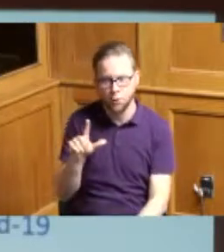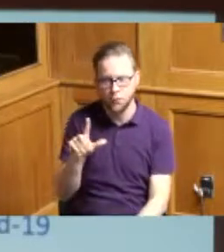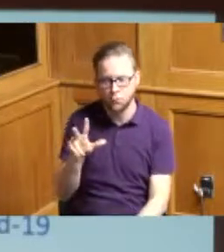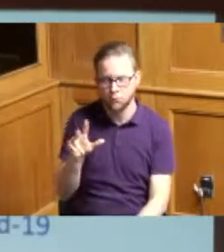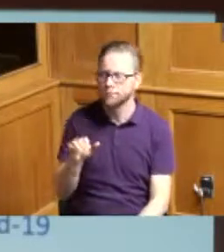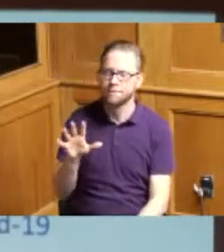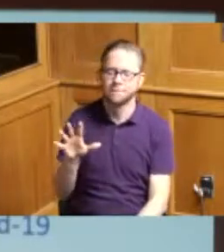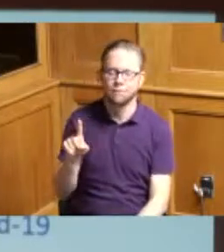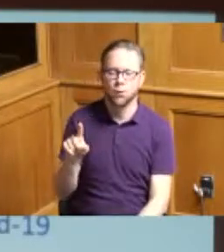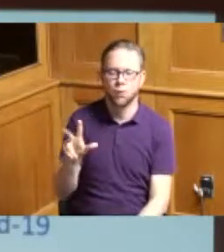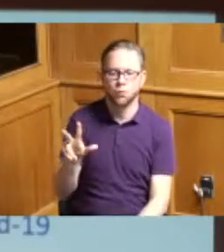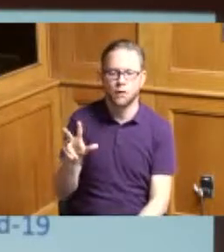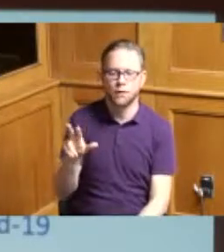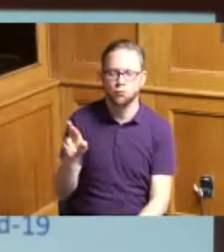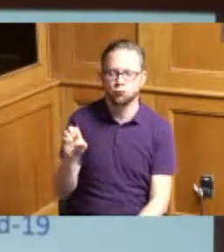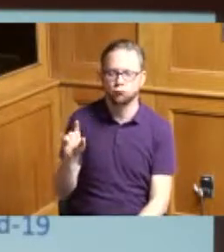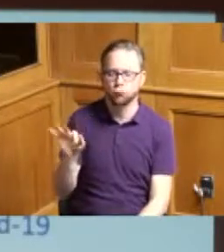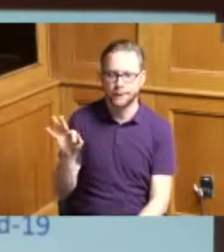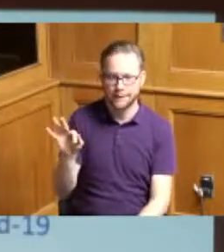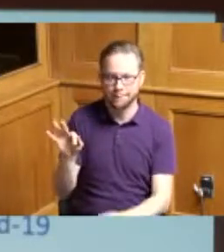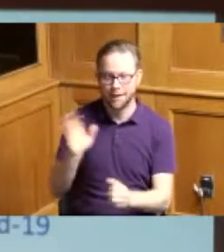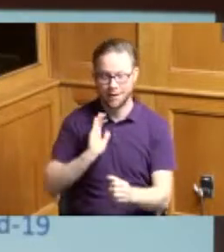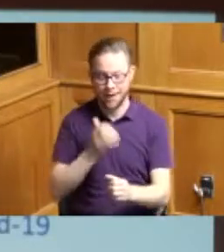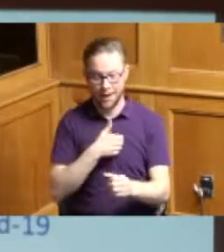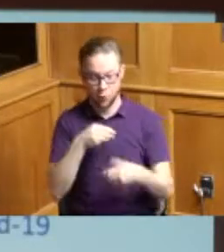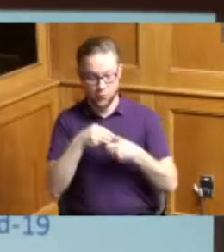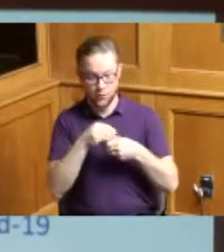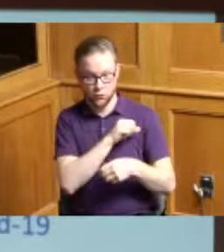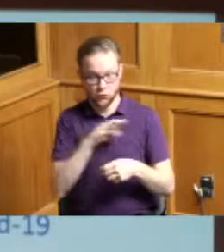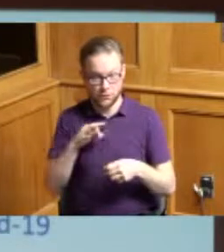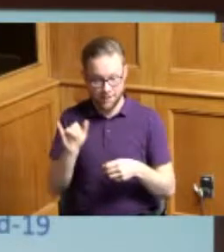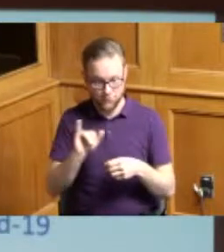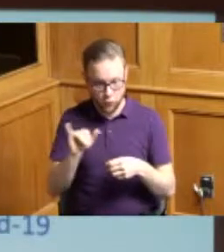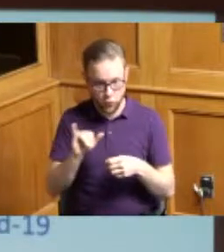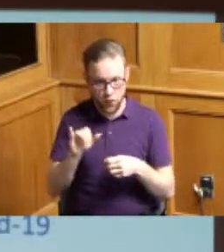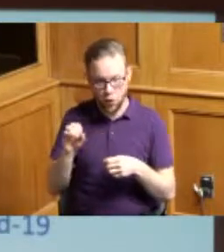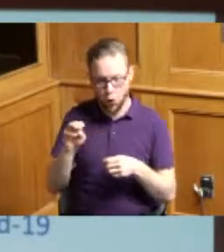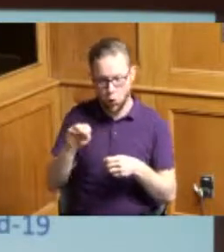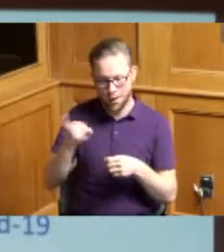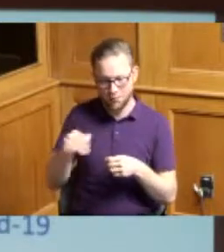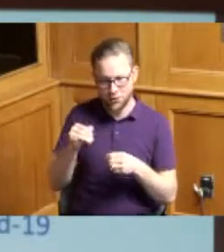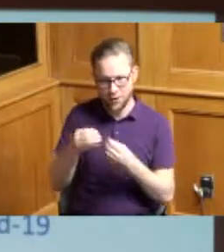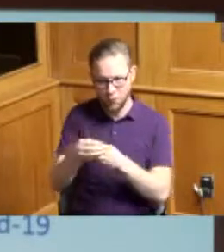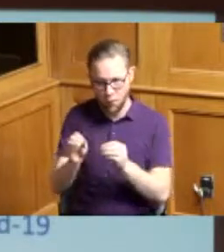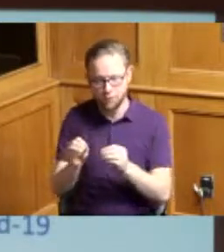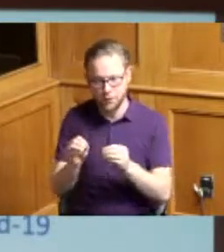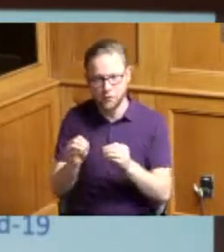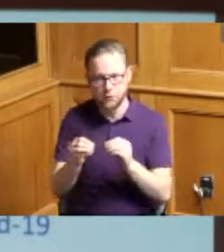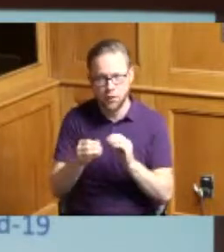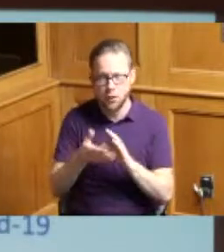this program through our OMJ office to make sure that the citizens who apply